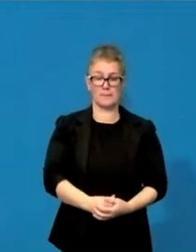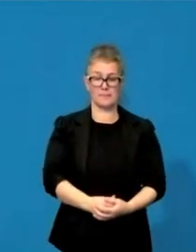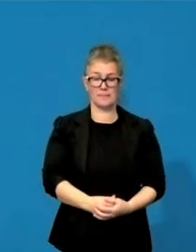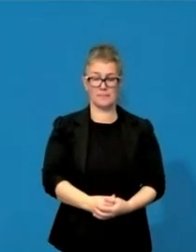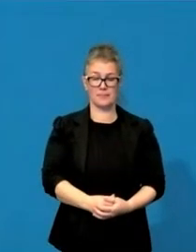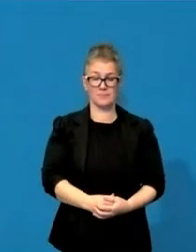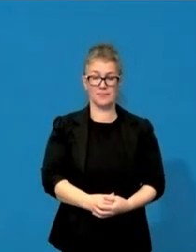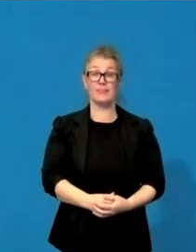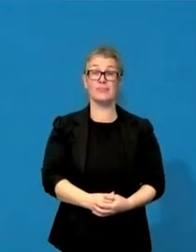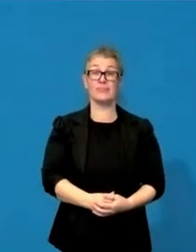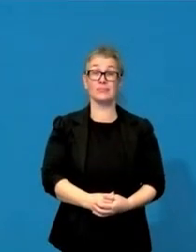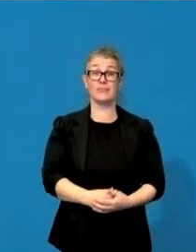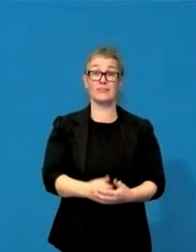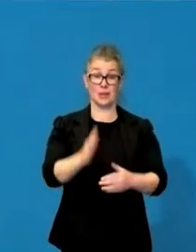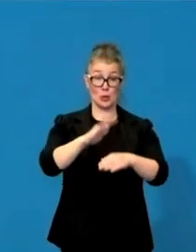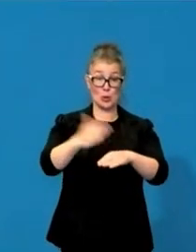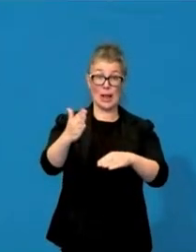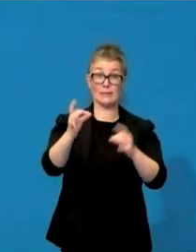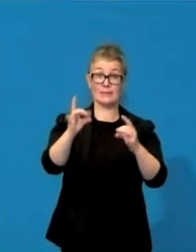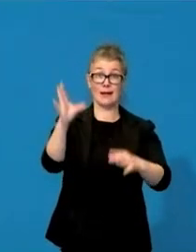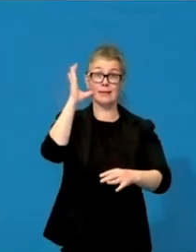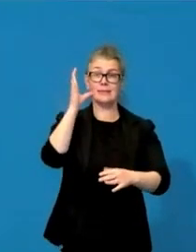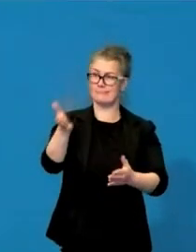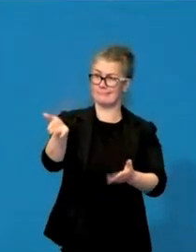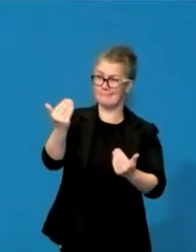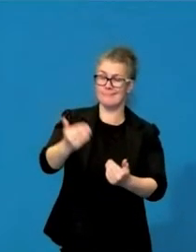Never too late to start listening. You know.